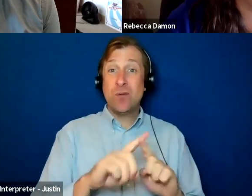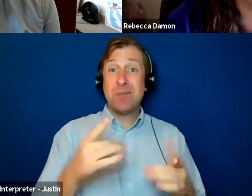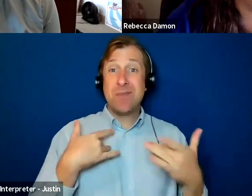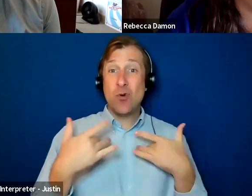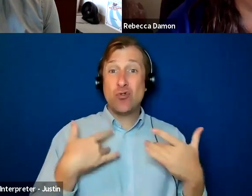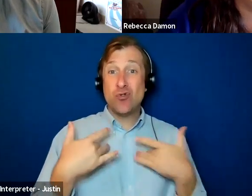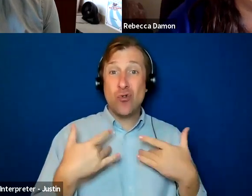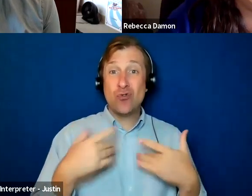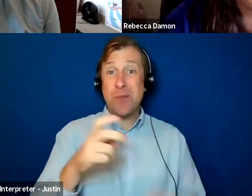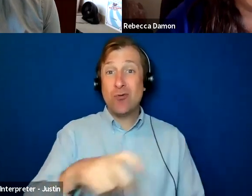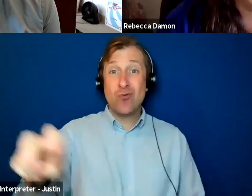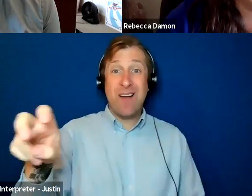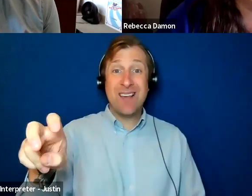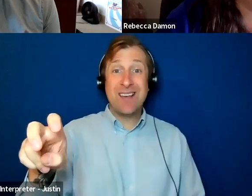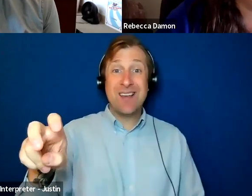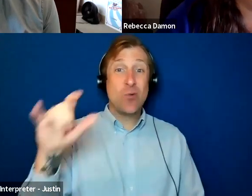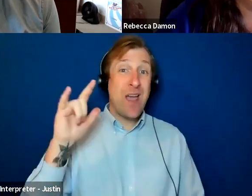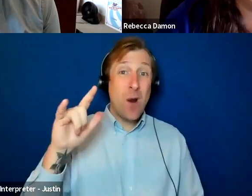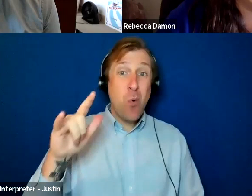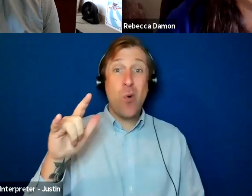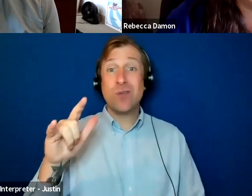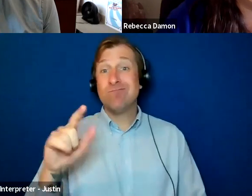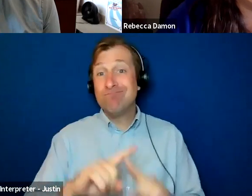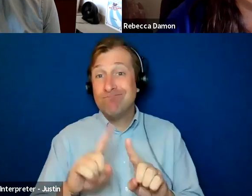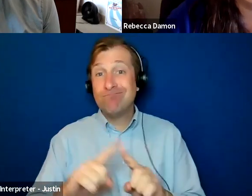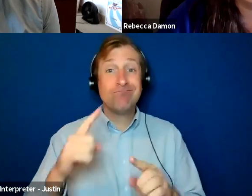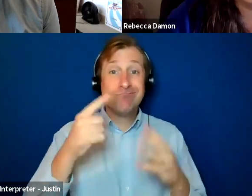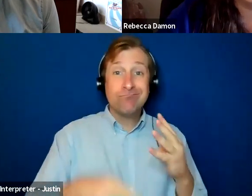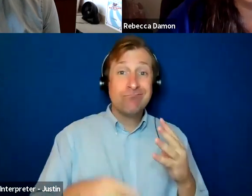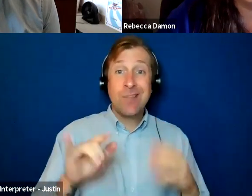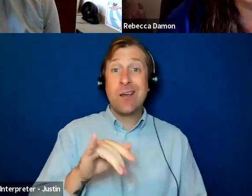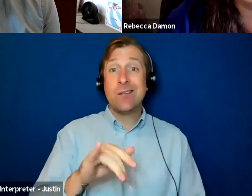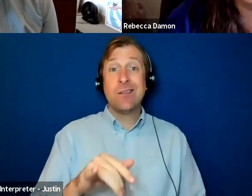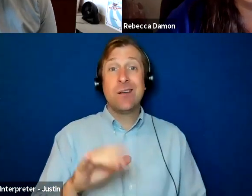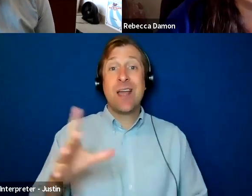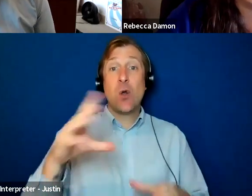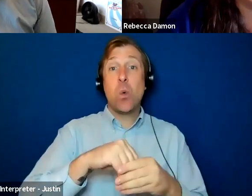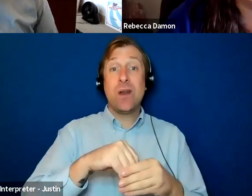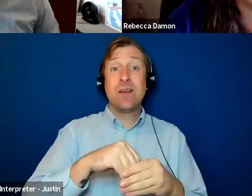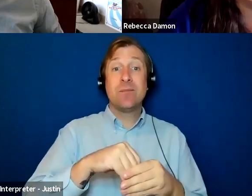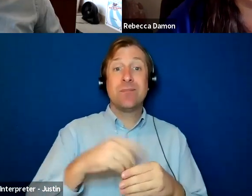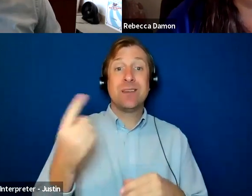having to travel through airports, airplanes, and otherwise. And this person also includes something about the fact